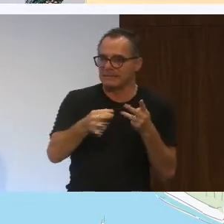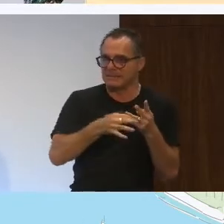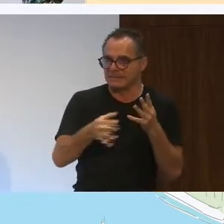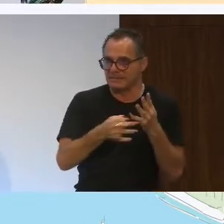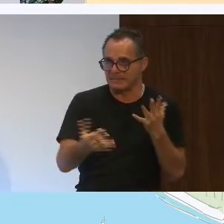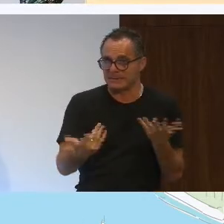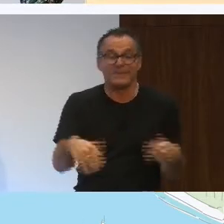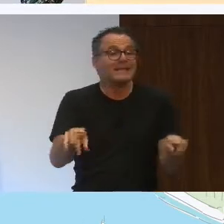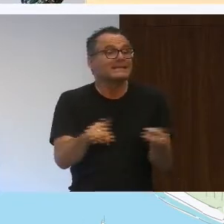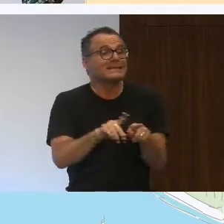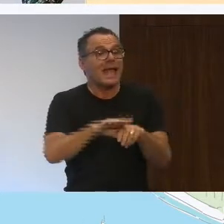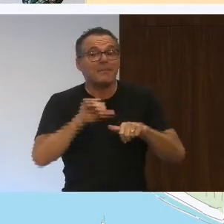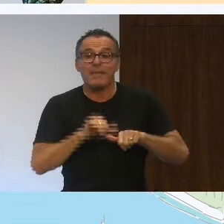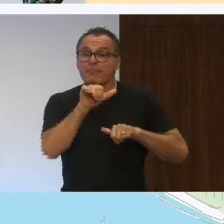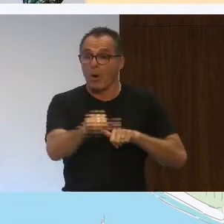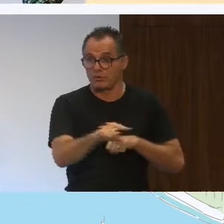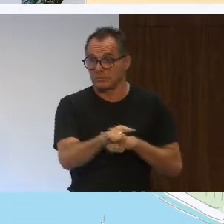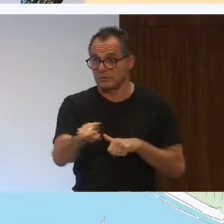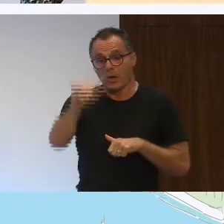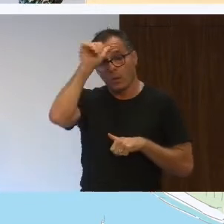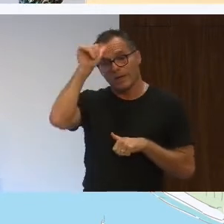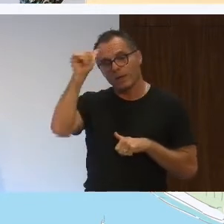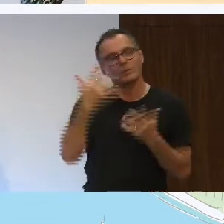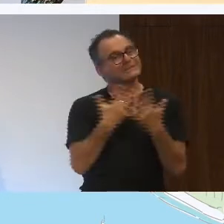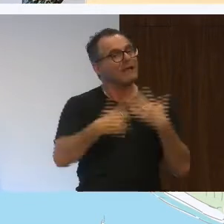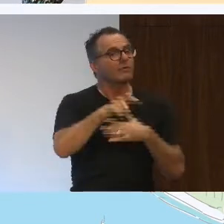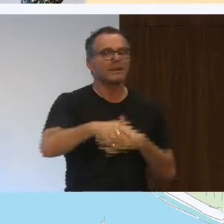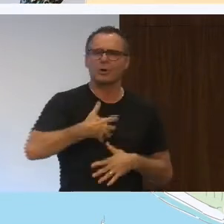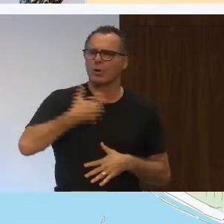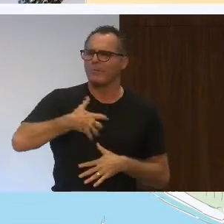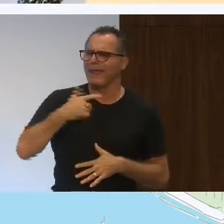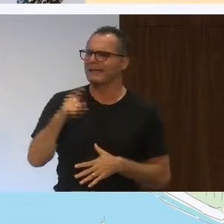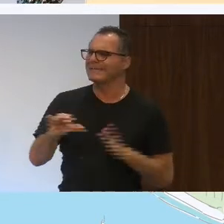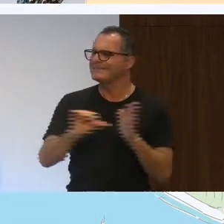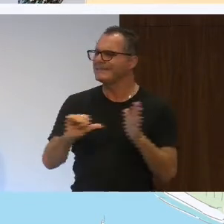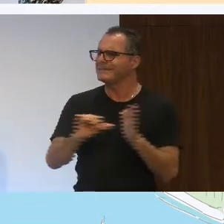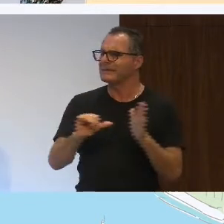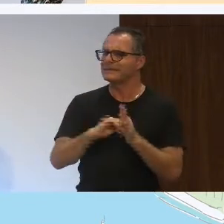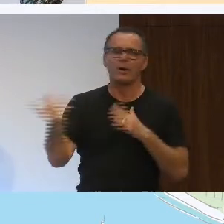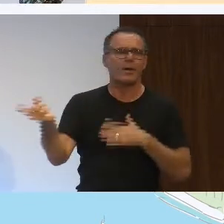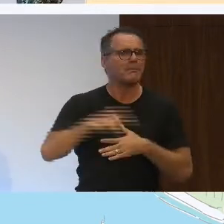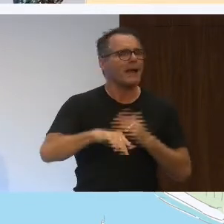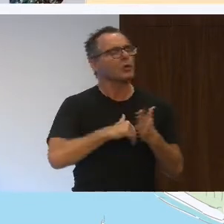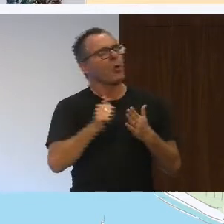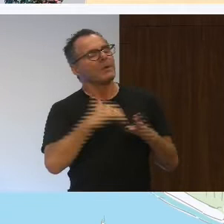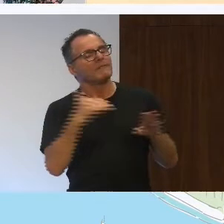in the postdrome, we know that several people will complain of this difficulty returning to normal function after headache resolution